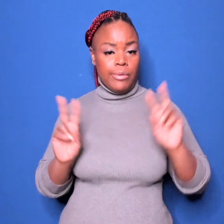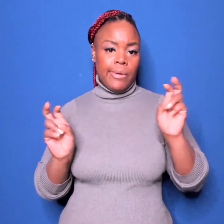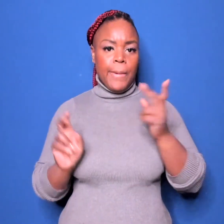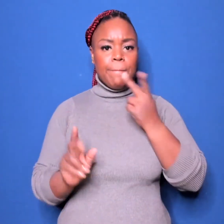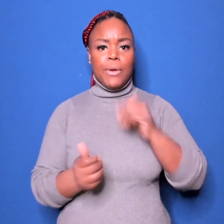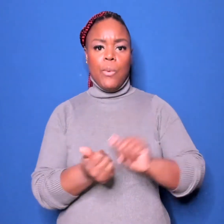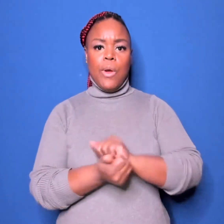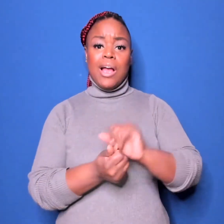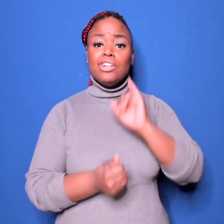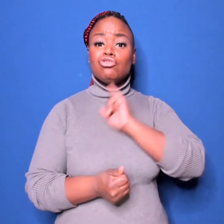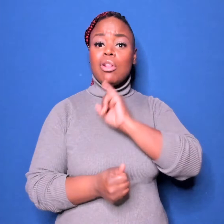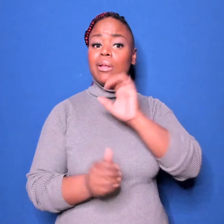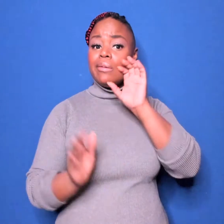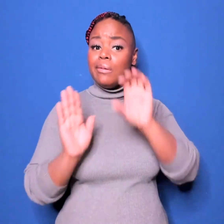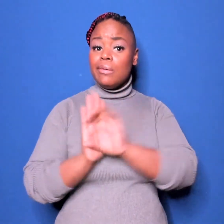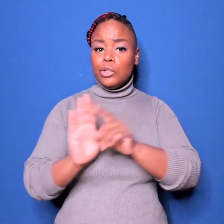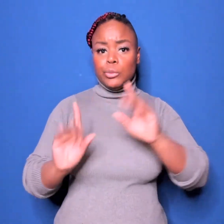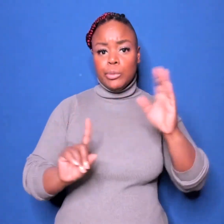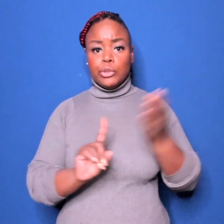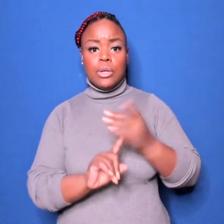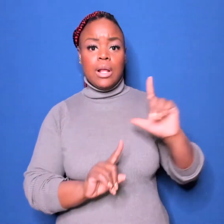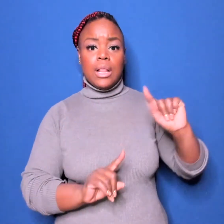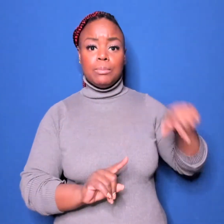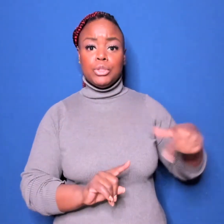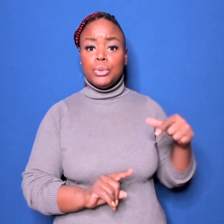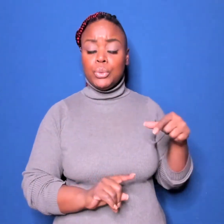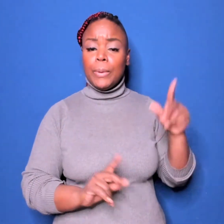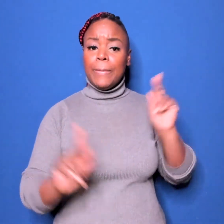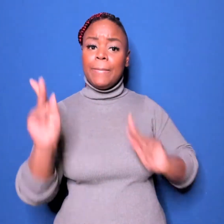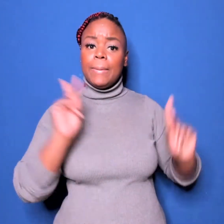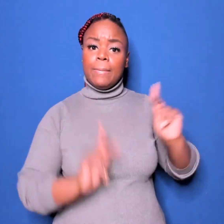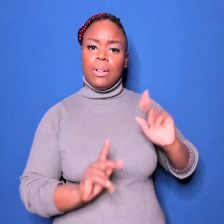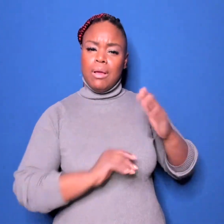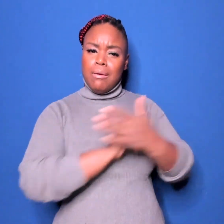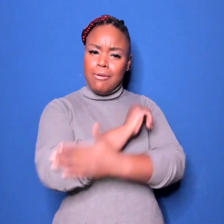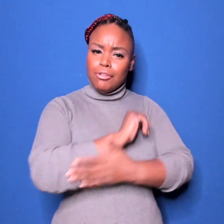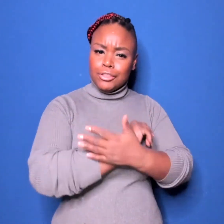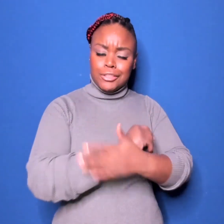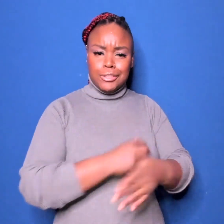to “pinkwash” Israel’s image, to persuade LGBTQ people in other countries